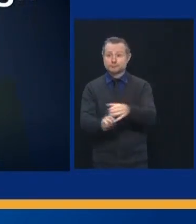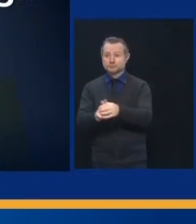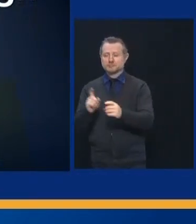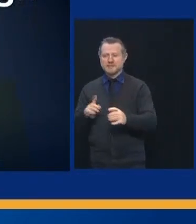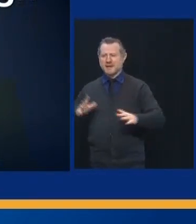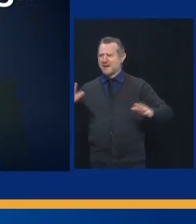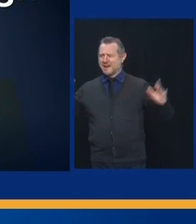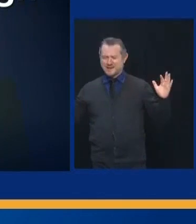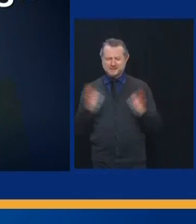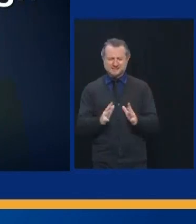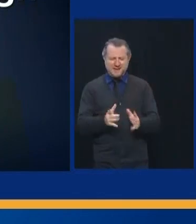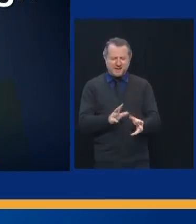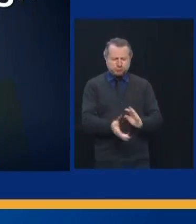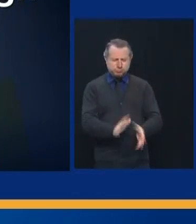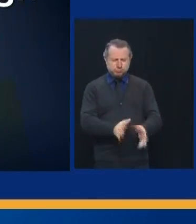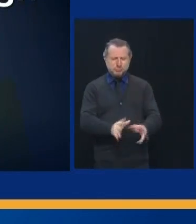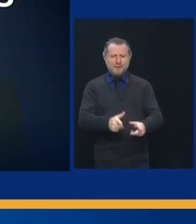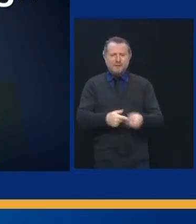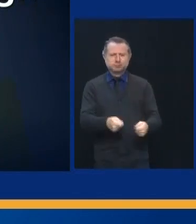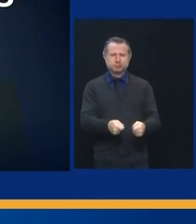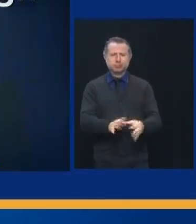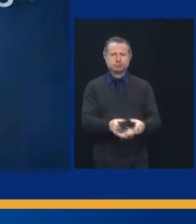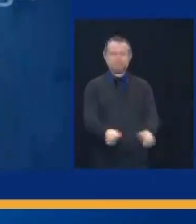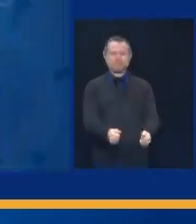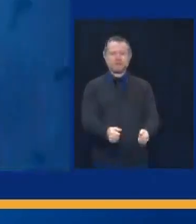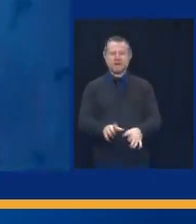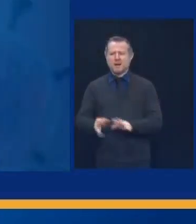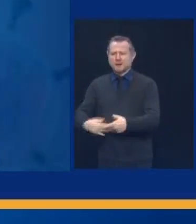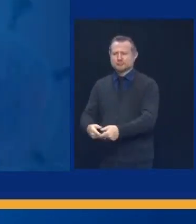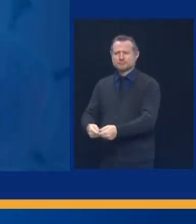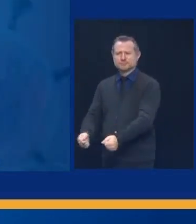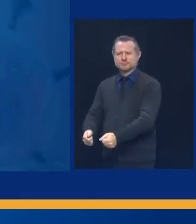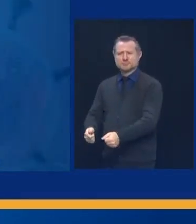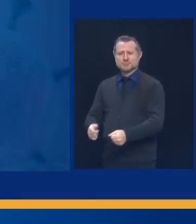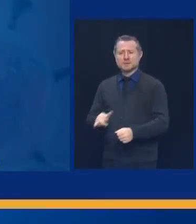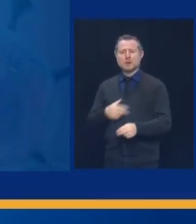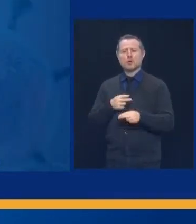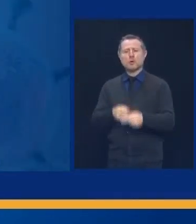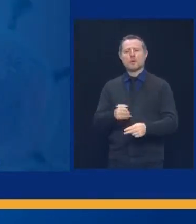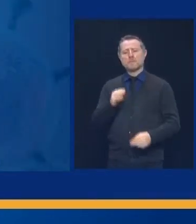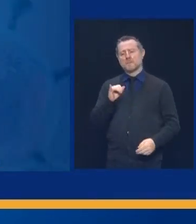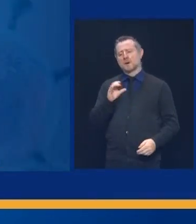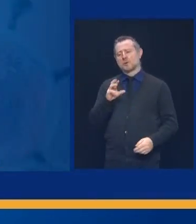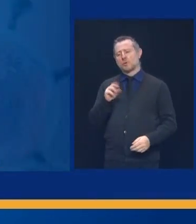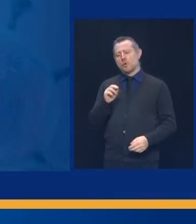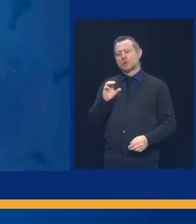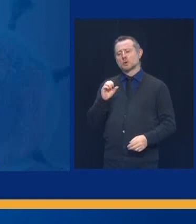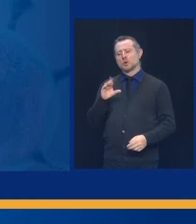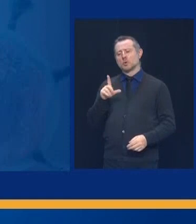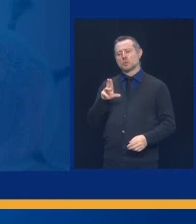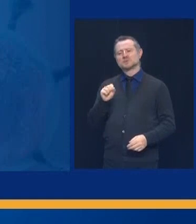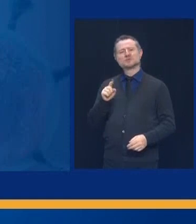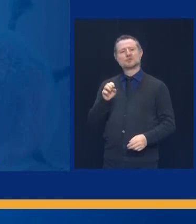WHEN YOU SEE IT SPREADING, WHEN YOU SEE SMALL SPREADS, YOU HAVE TO STOP THEM FROM BECOMING